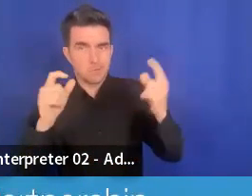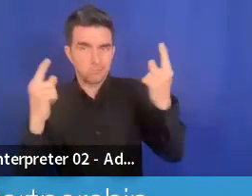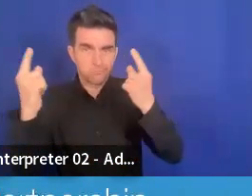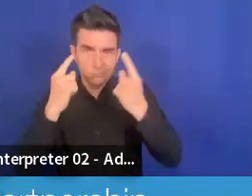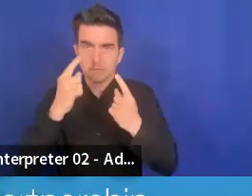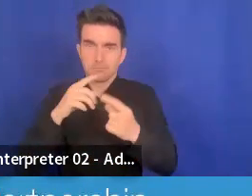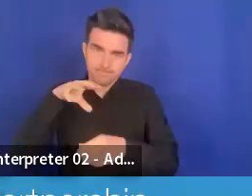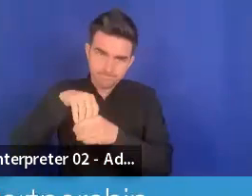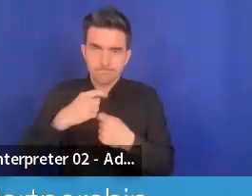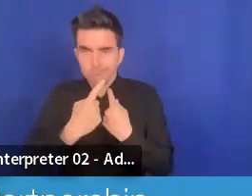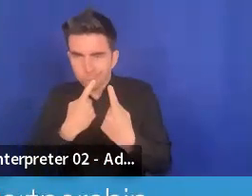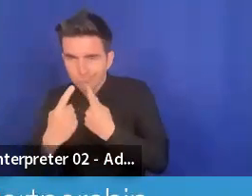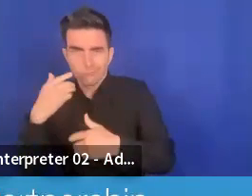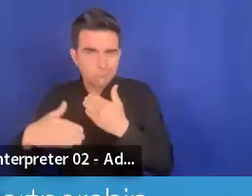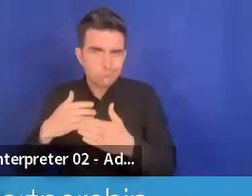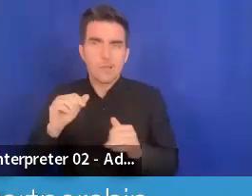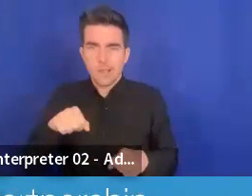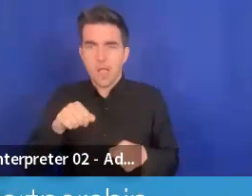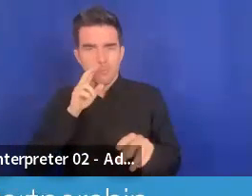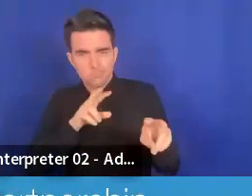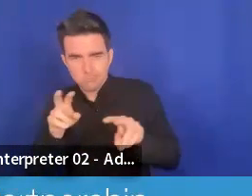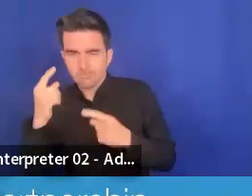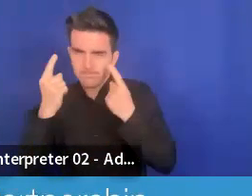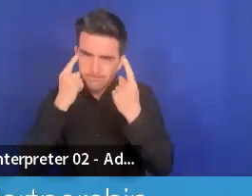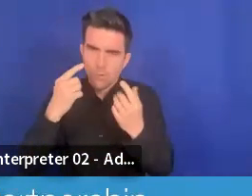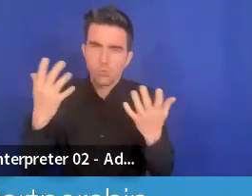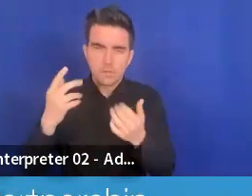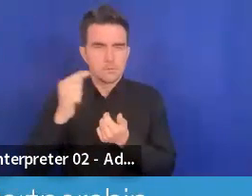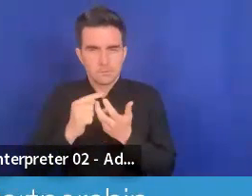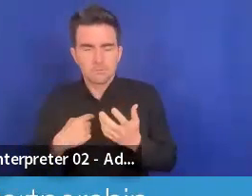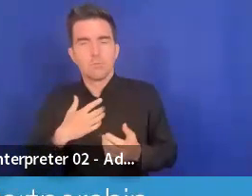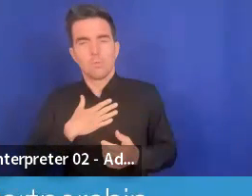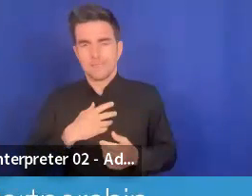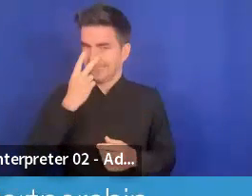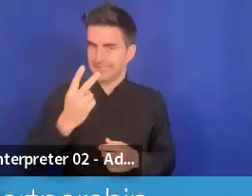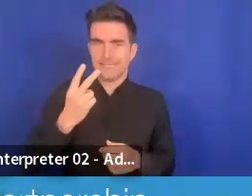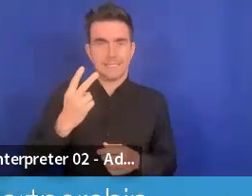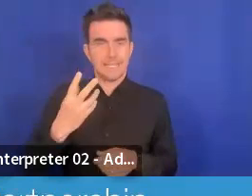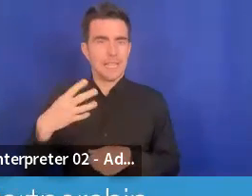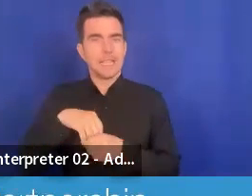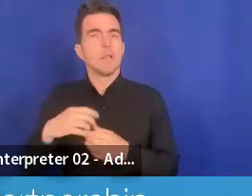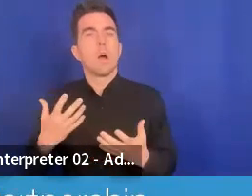included in the political declaration, and yes, the other different kind of stakeholders